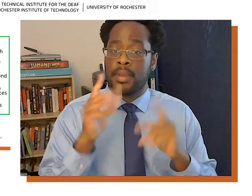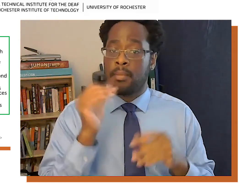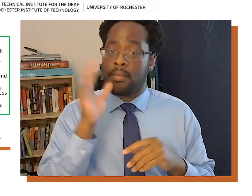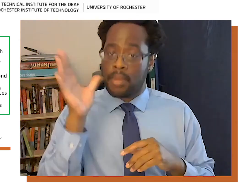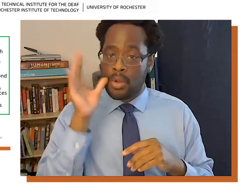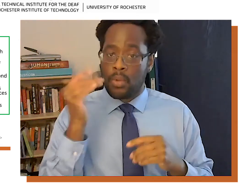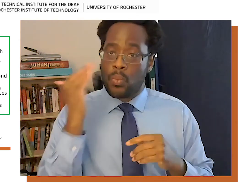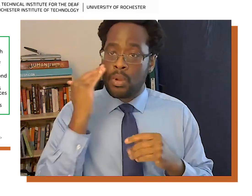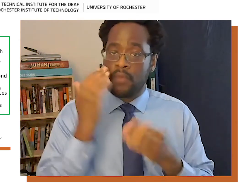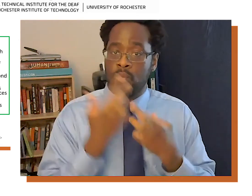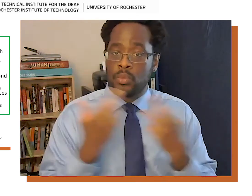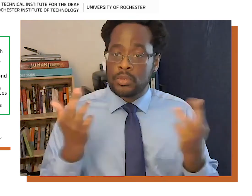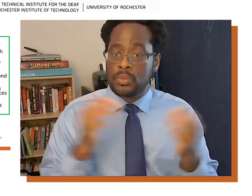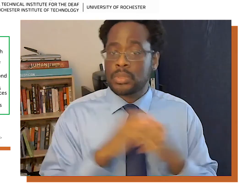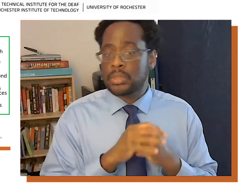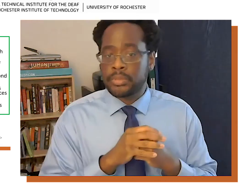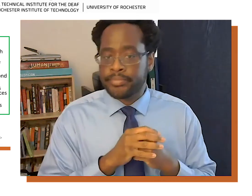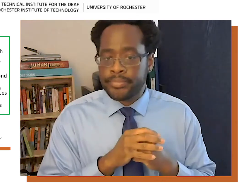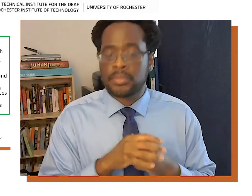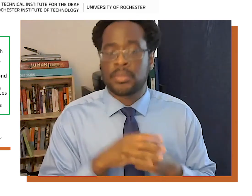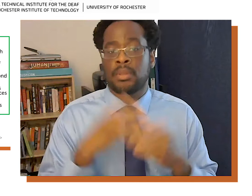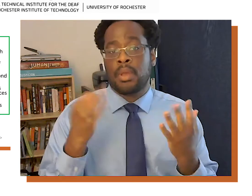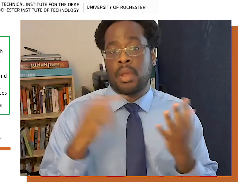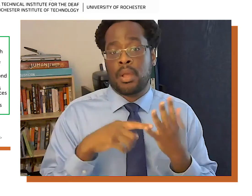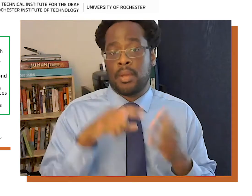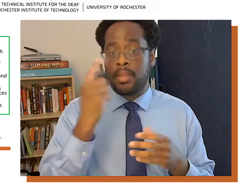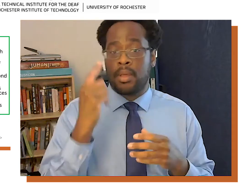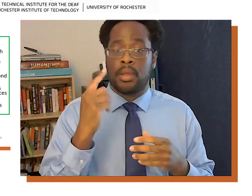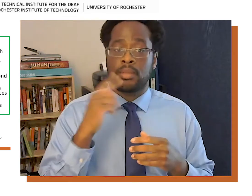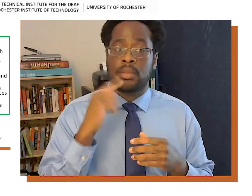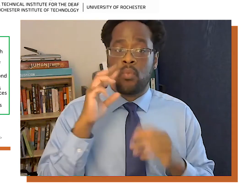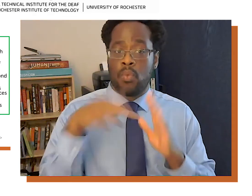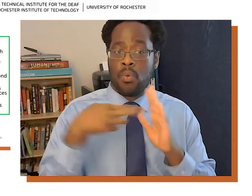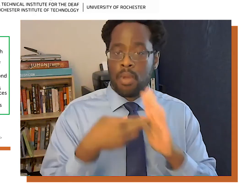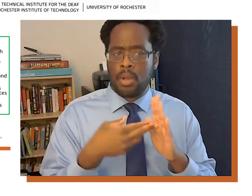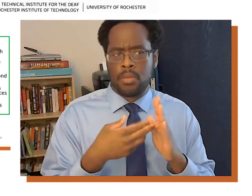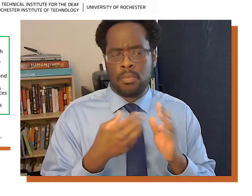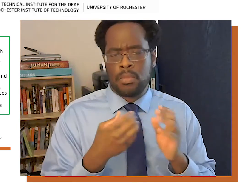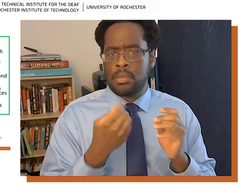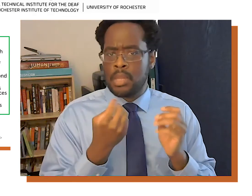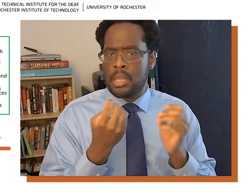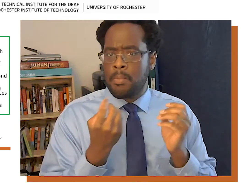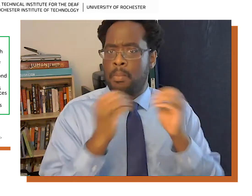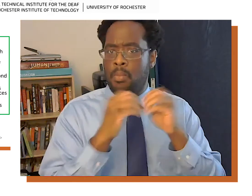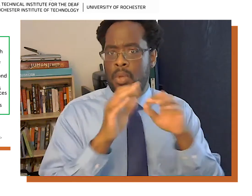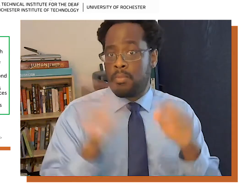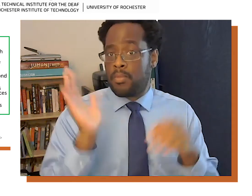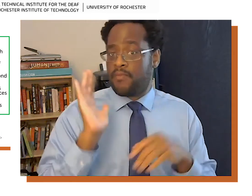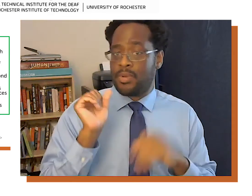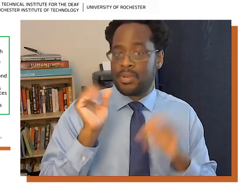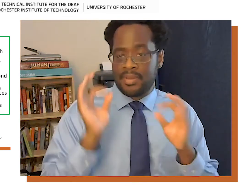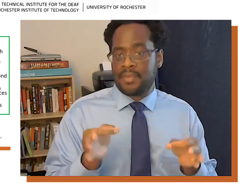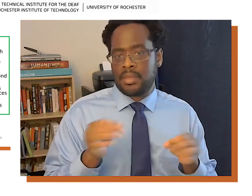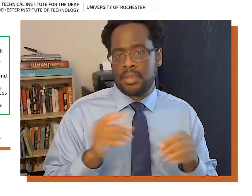Now, again, Black Deaf people and their parents being aware of resources, I would say that they are definitely more aware these days